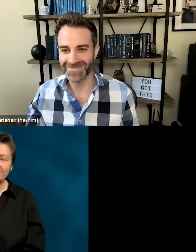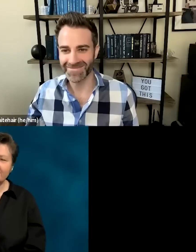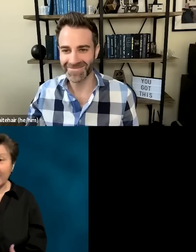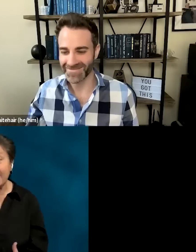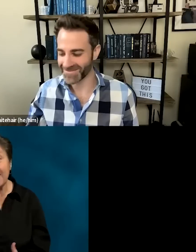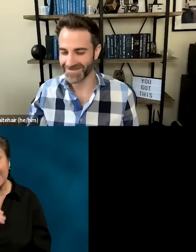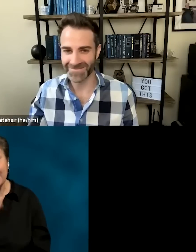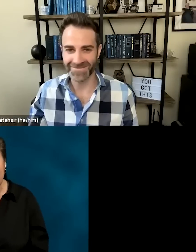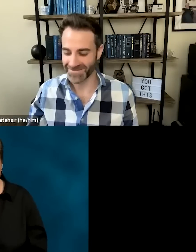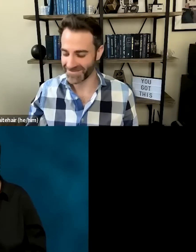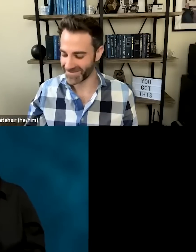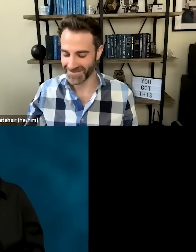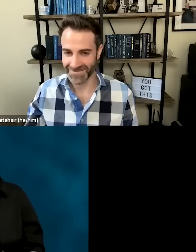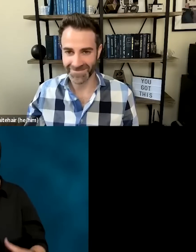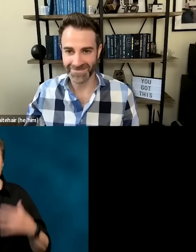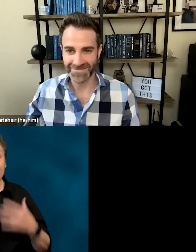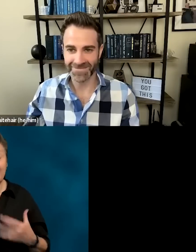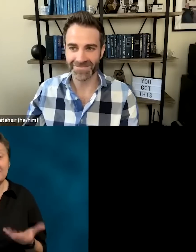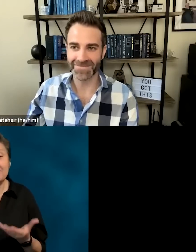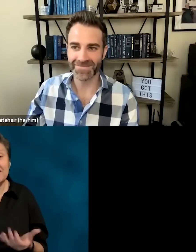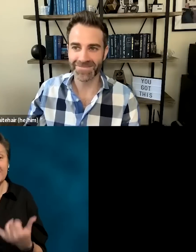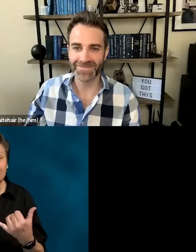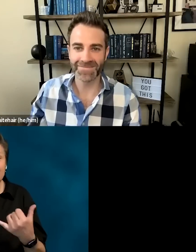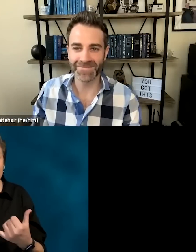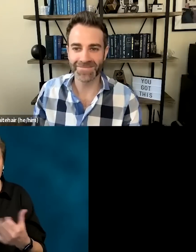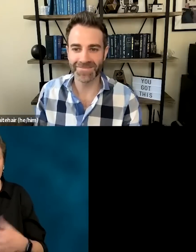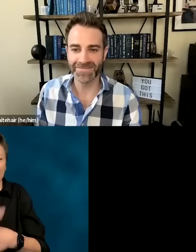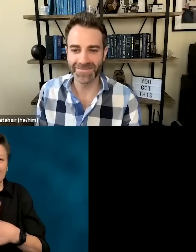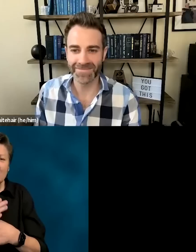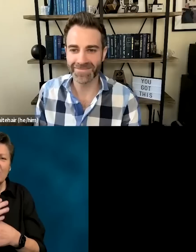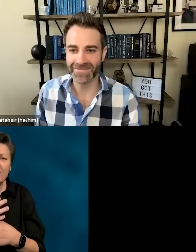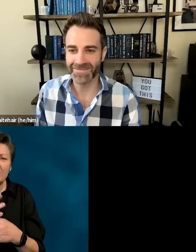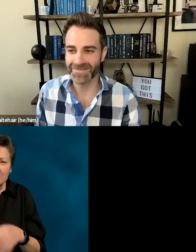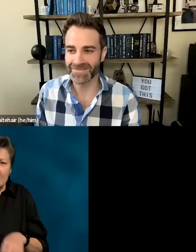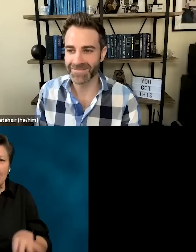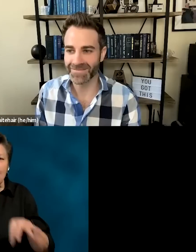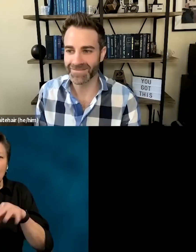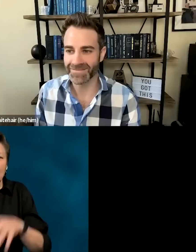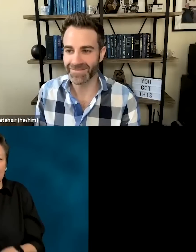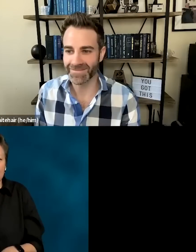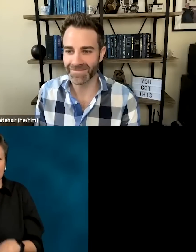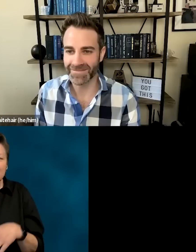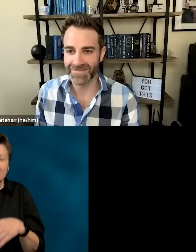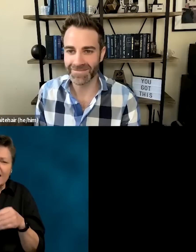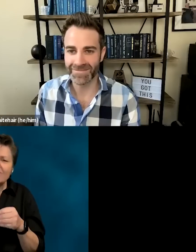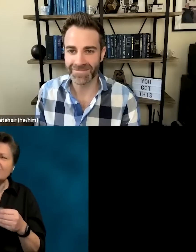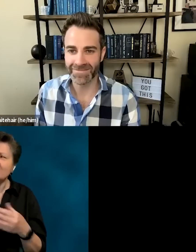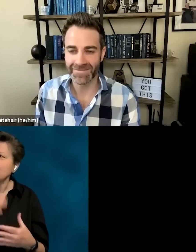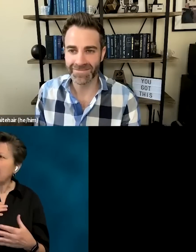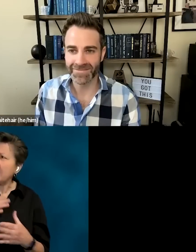I'm very excited to be here today and share some of the invaluable experiences I've gained throughout my career as an actor.